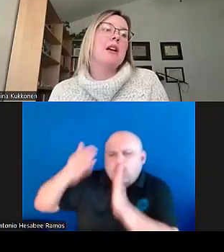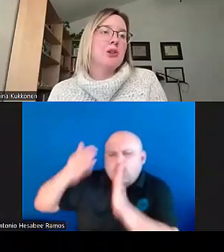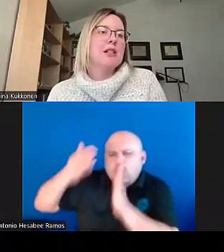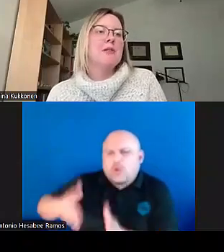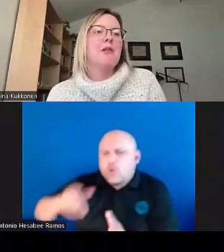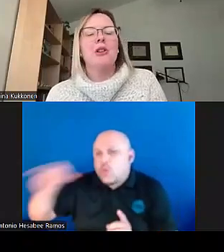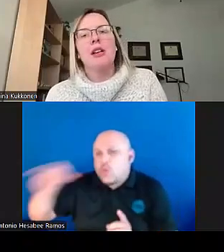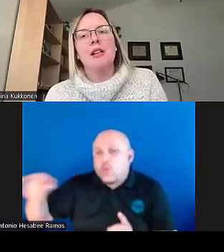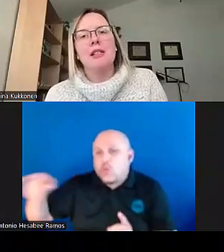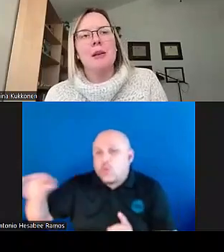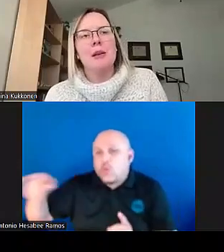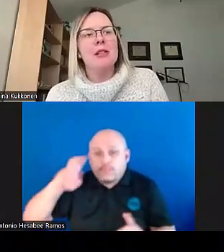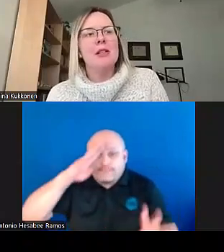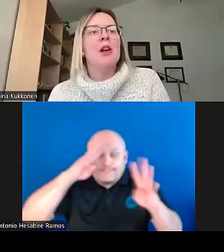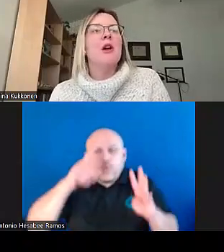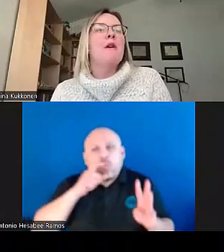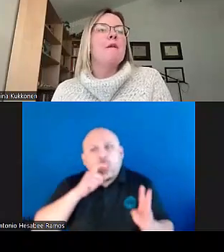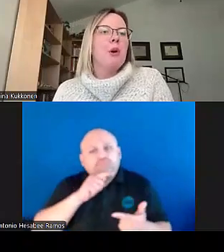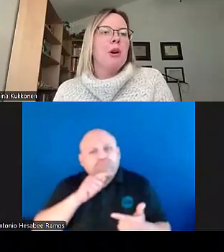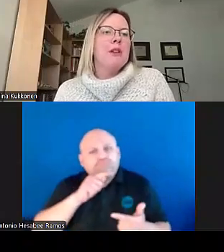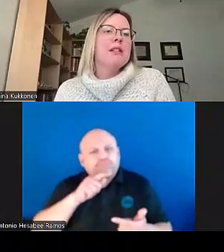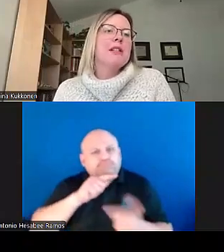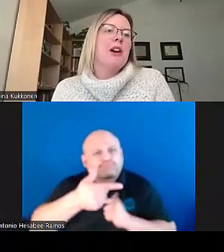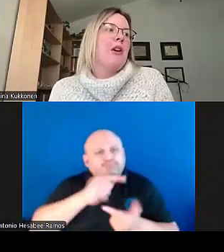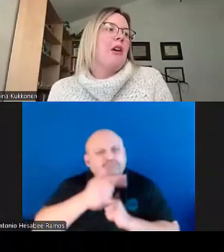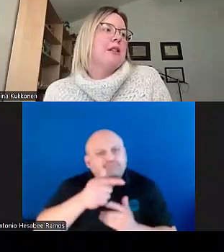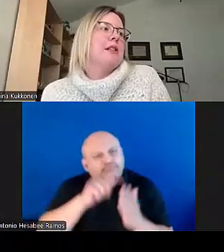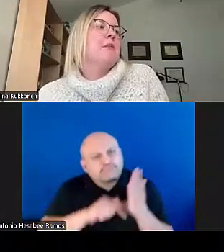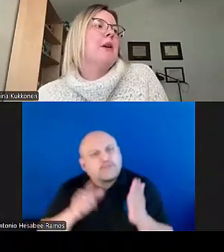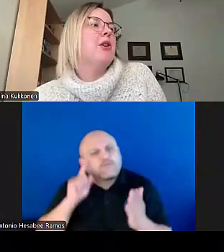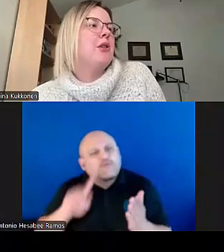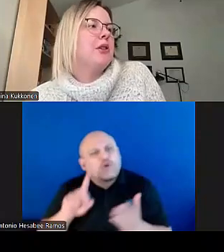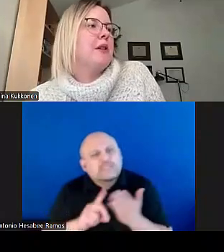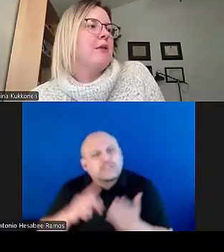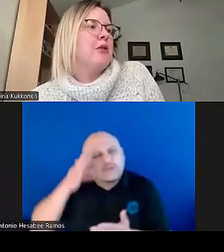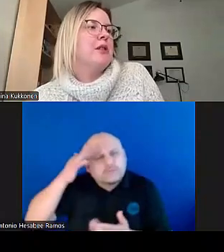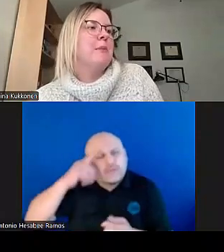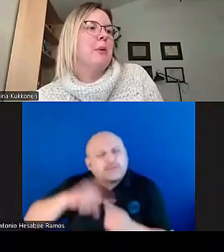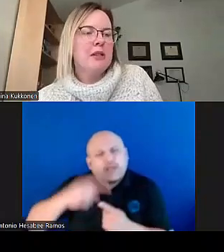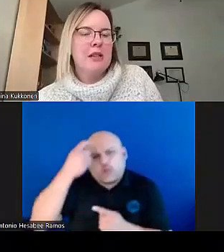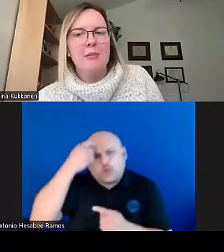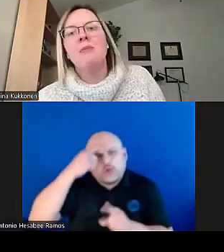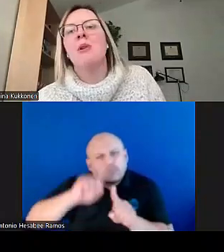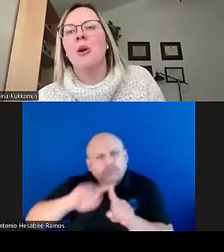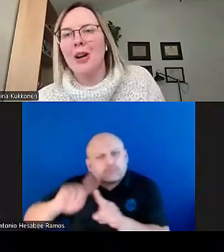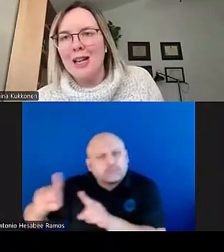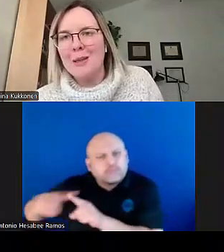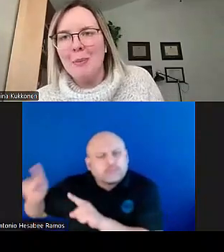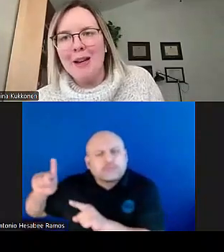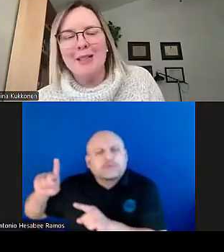interactive online exhibit for the Desiring Autism and Neurodivergence Symposium organized by Patty